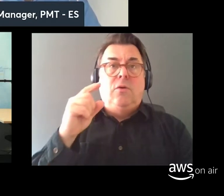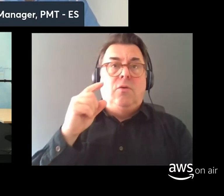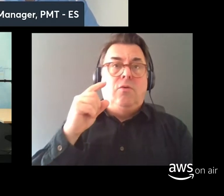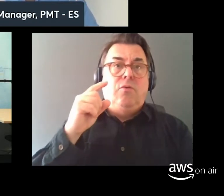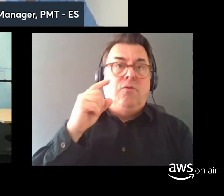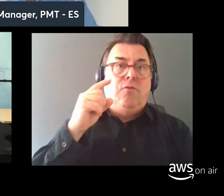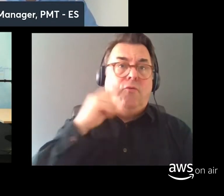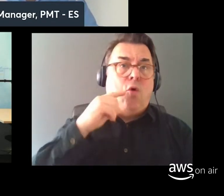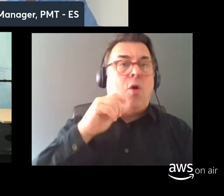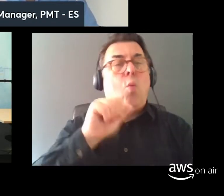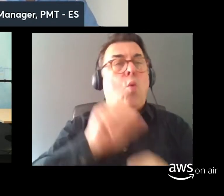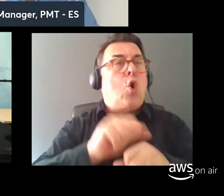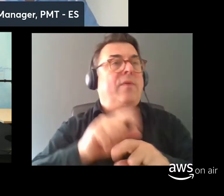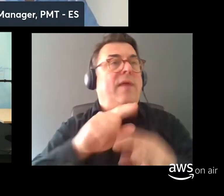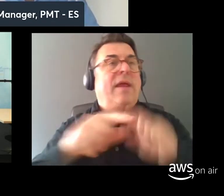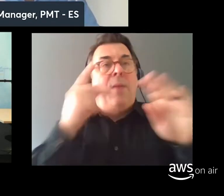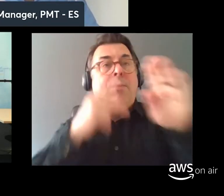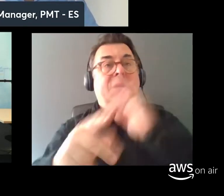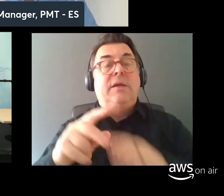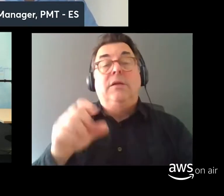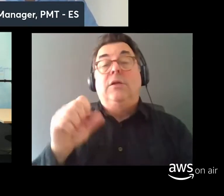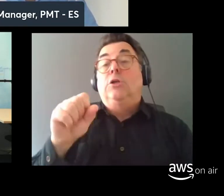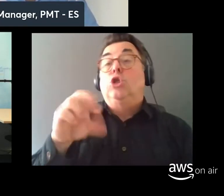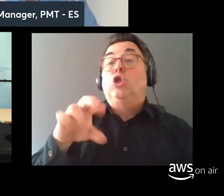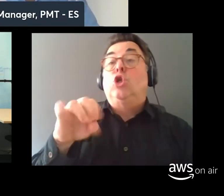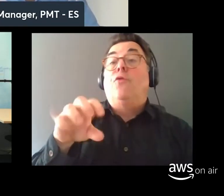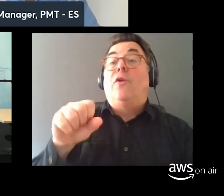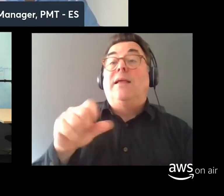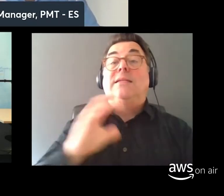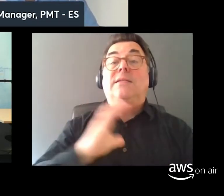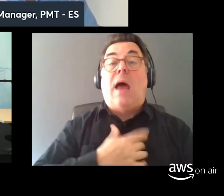or a serverless chaos capacity in 5 to 50 seconds,